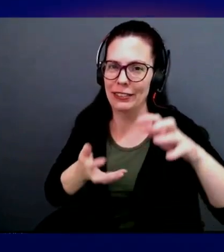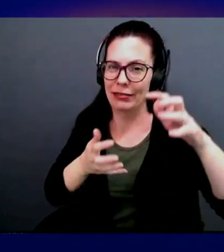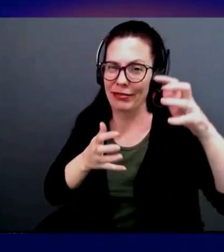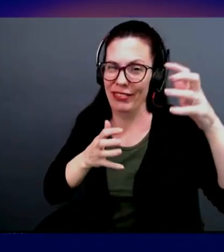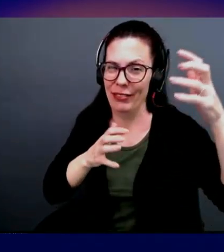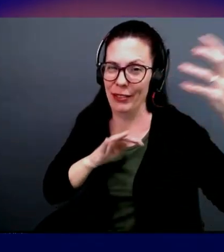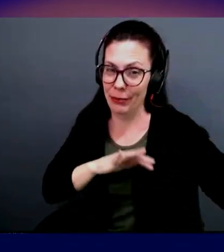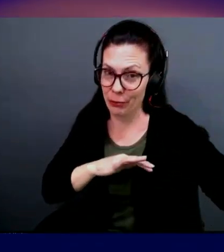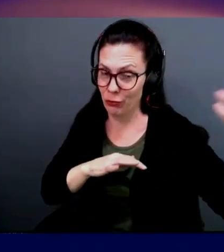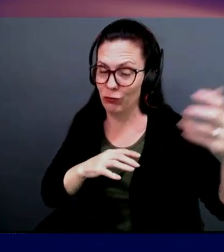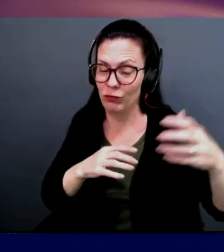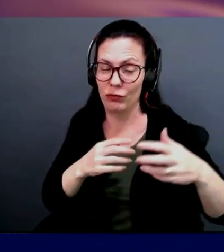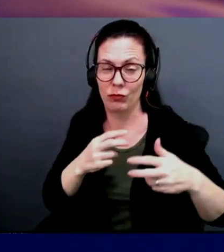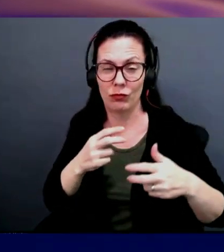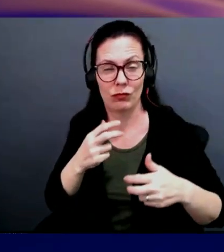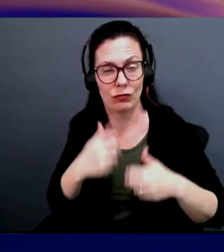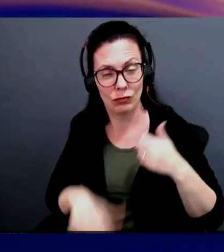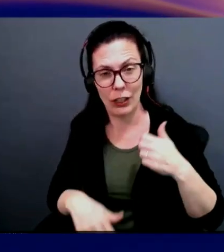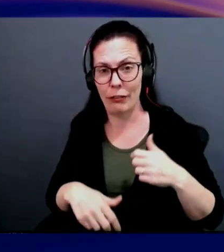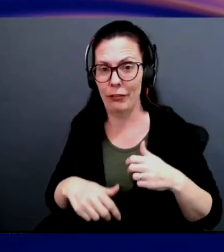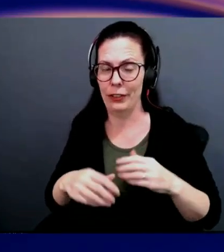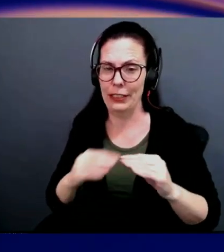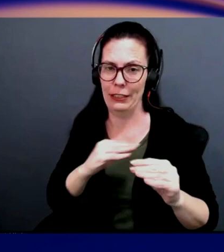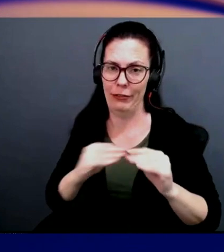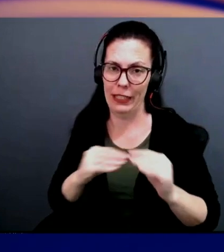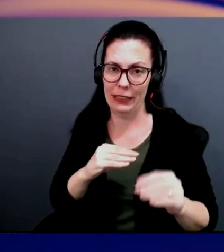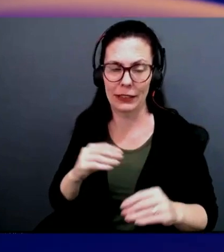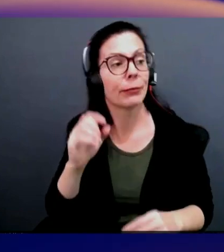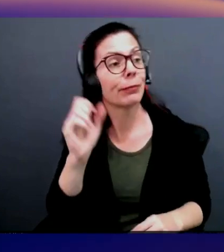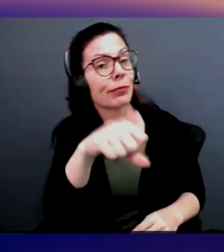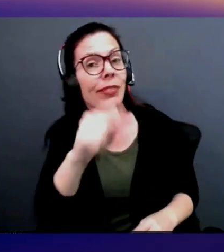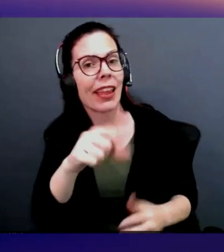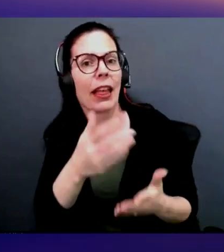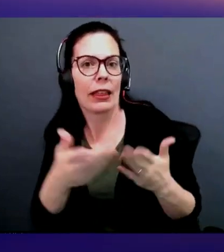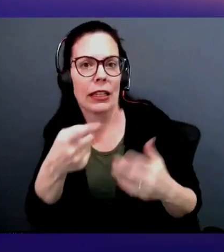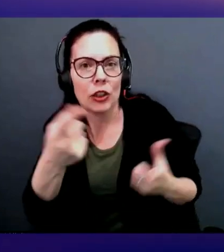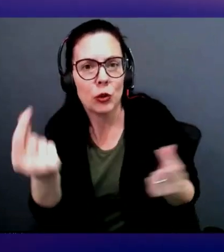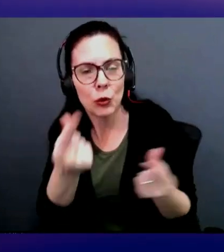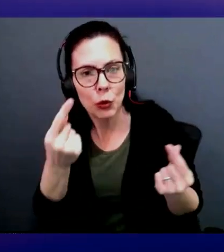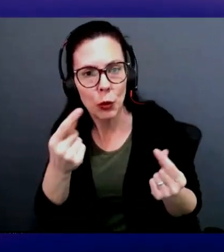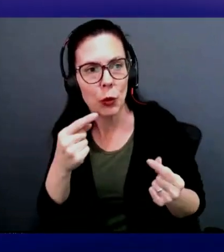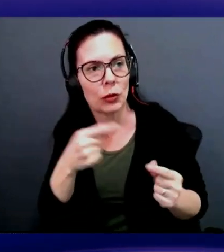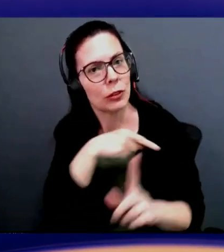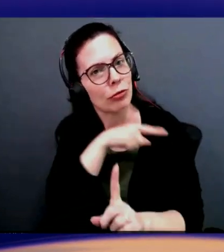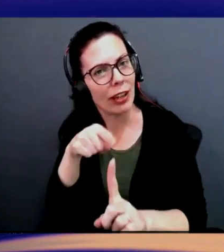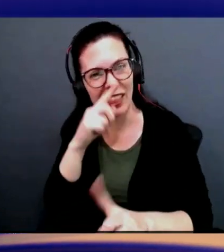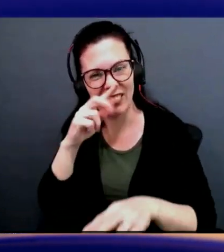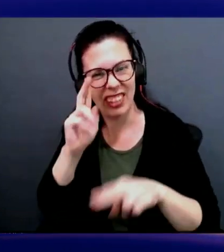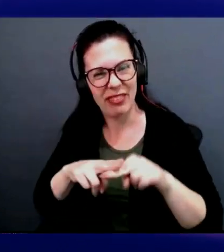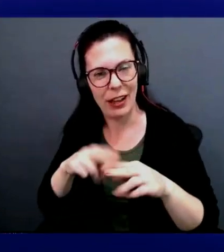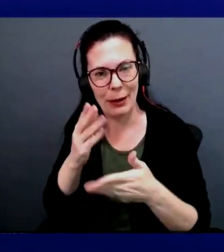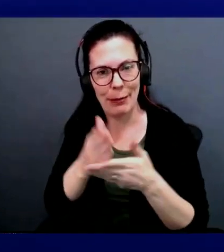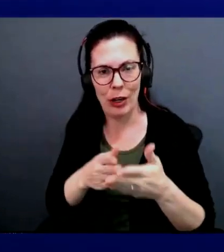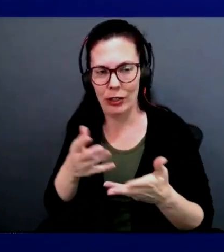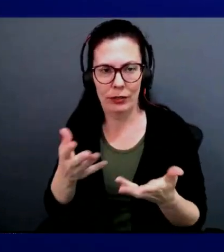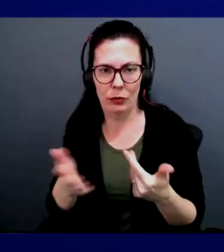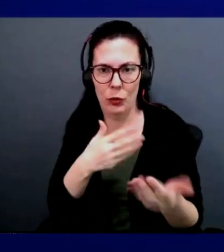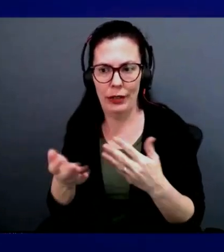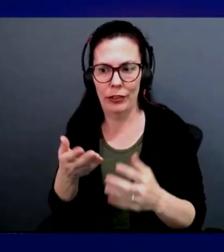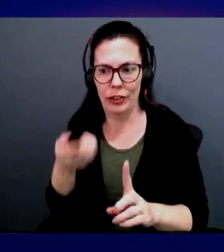and it's very difficult to fix. Yeah, it's the thing that you have to do to get to the really fun part of whatever it is you're trying to achieve.